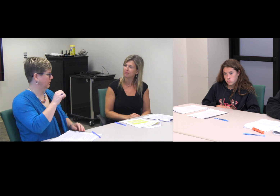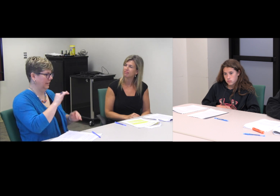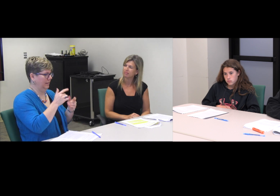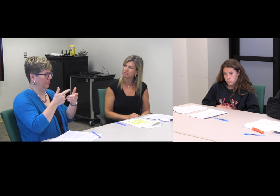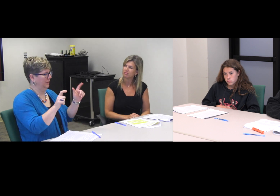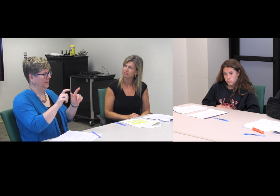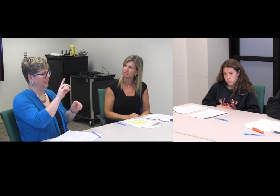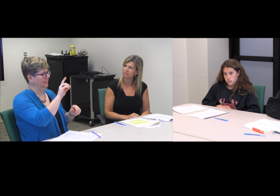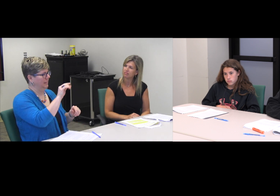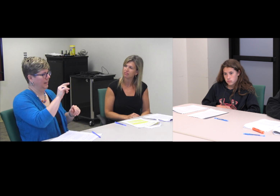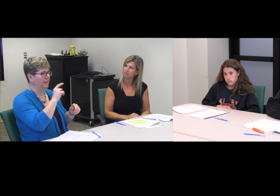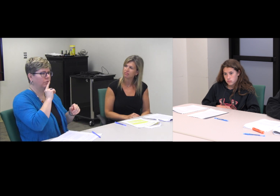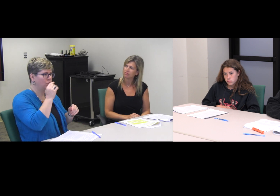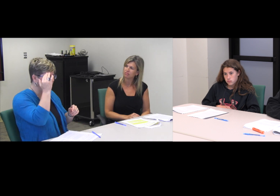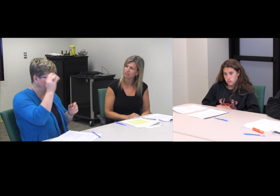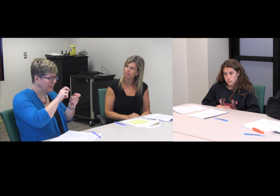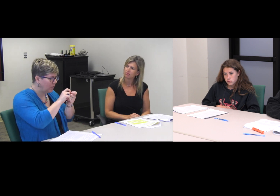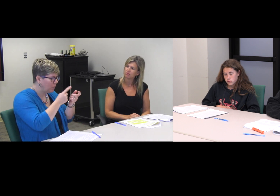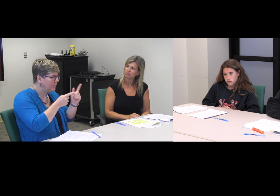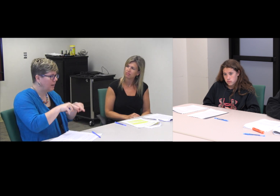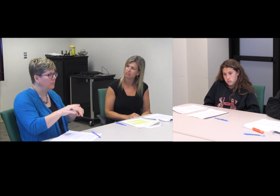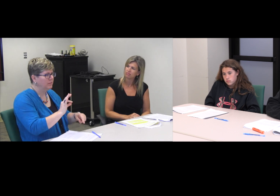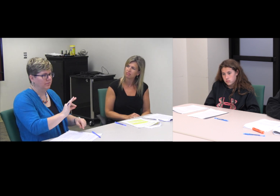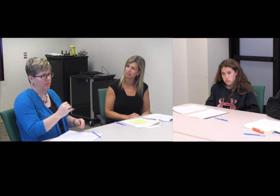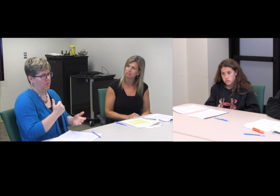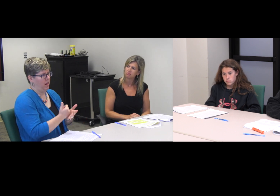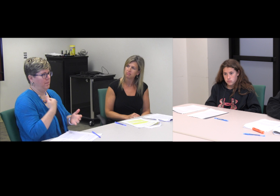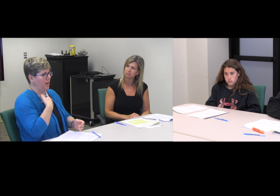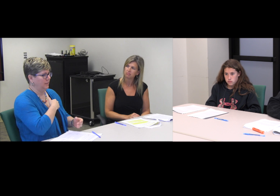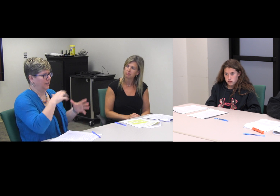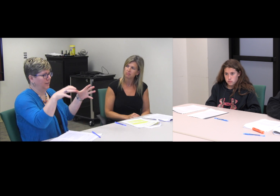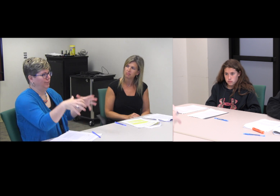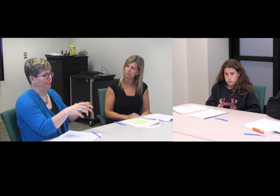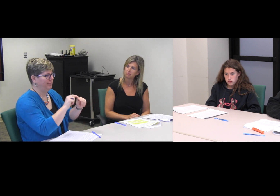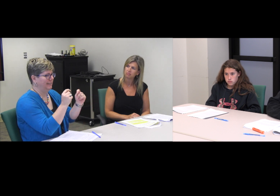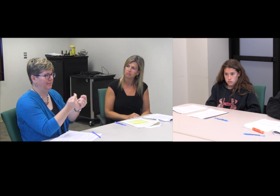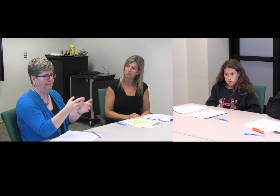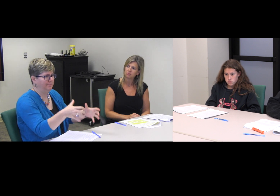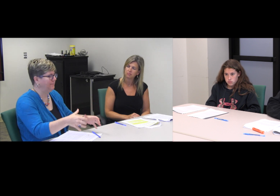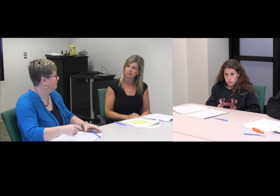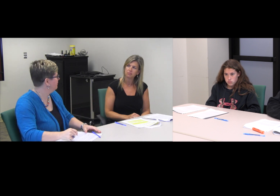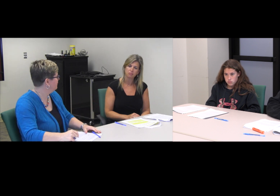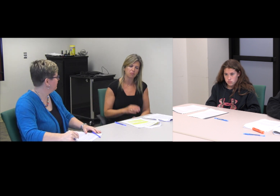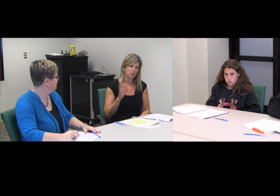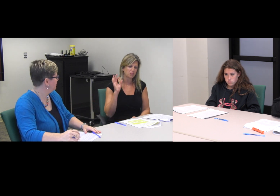to help Javanna do even better.